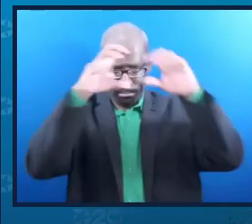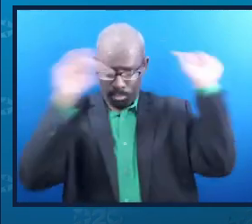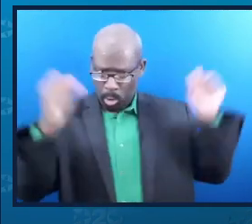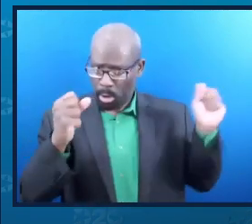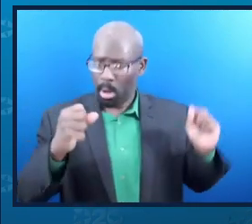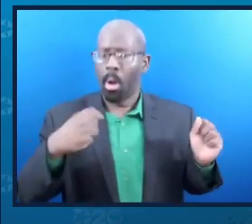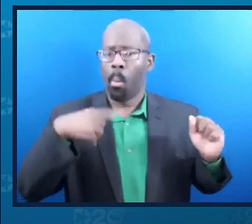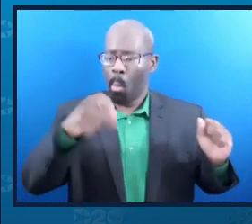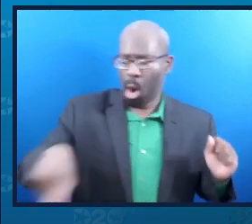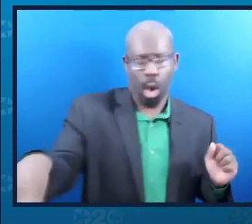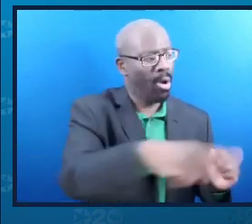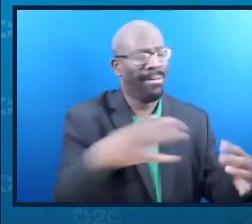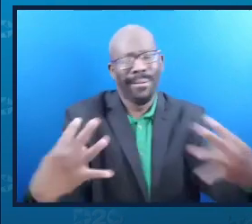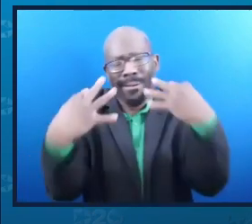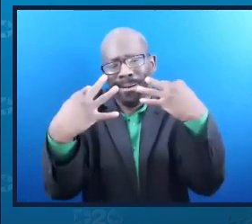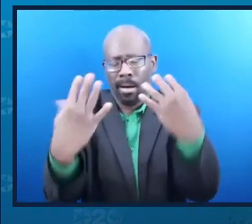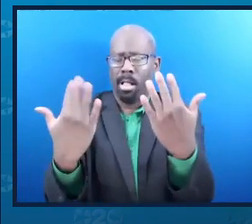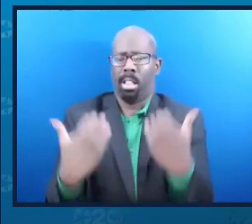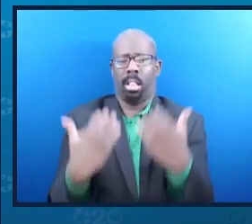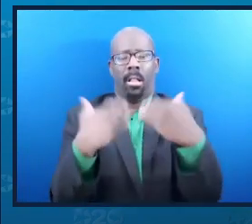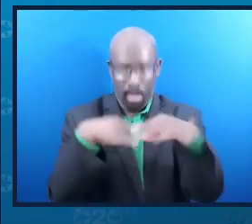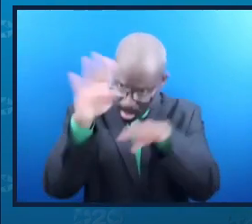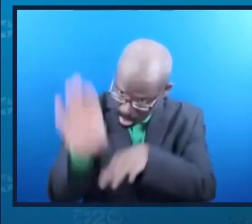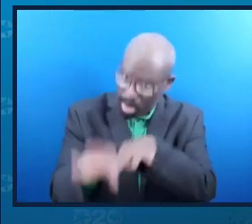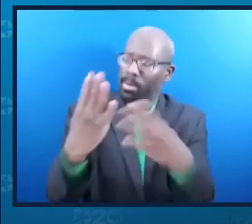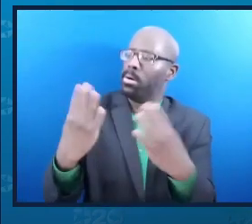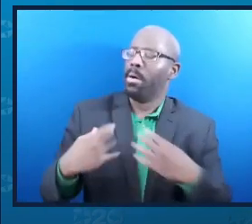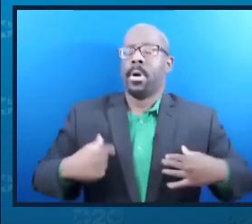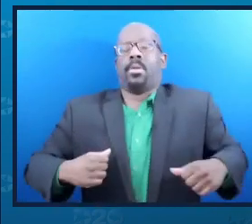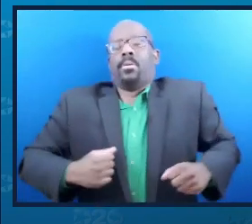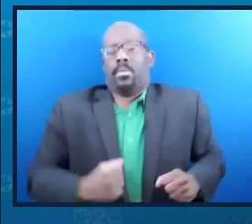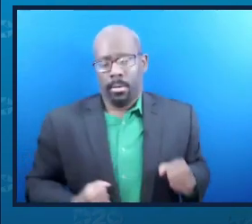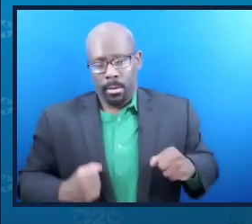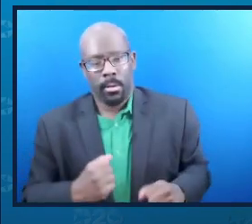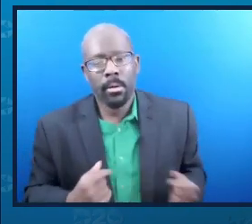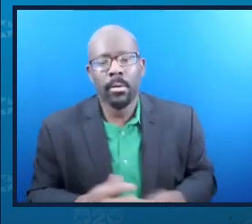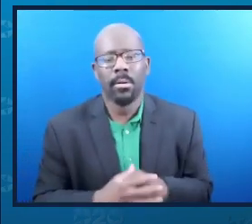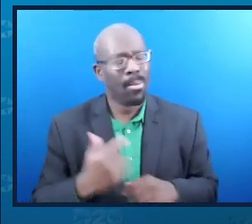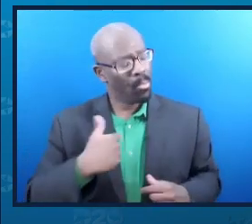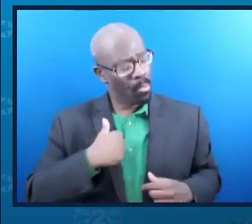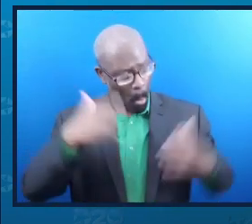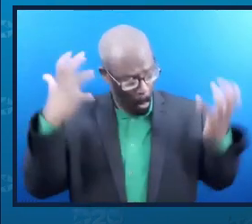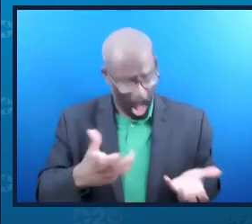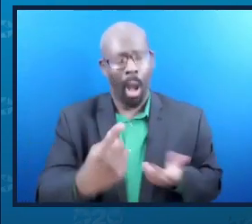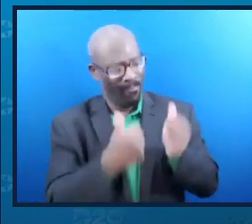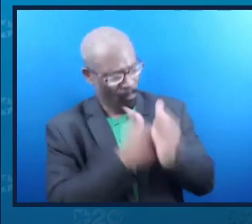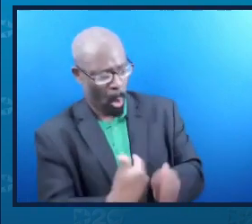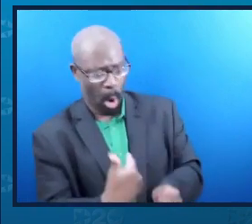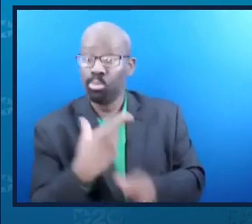GET THE ATTENTION HE CRAVES.